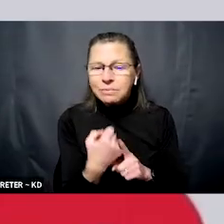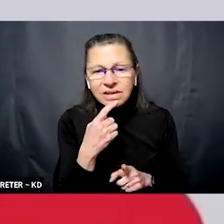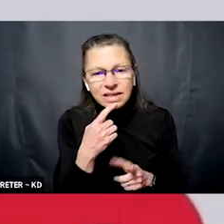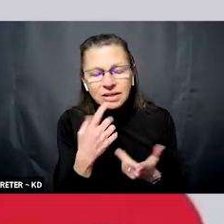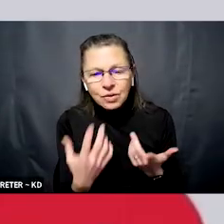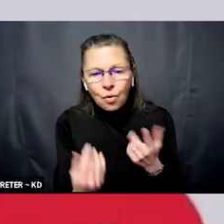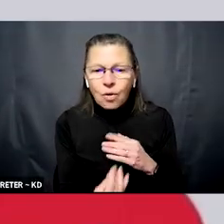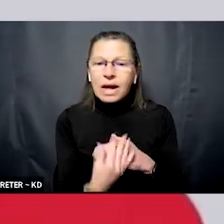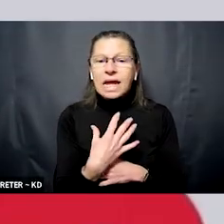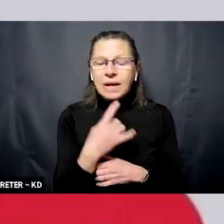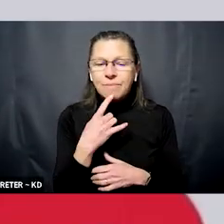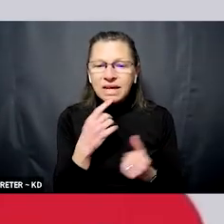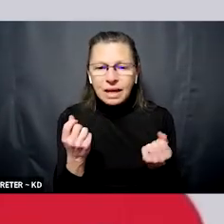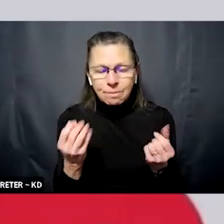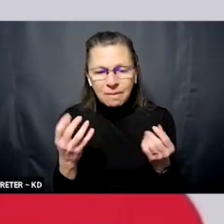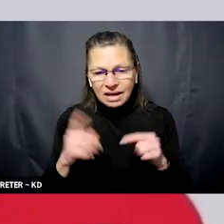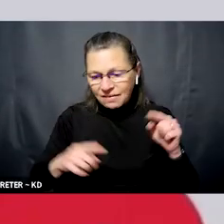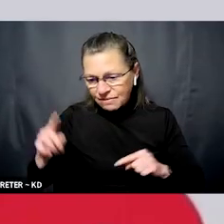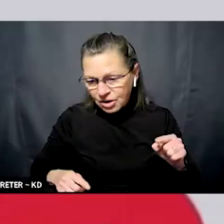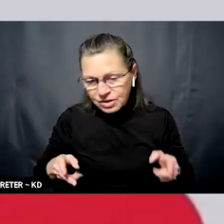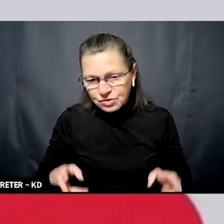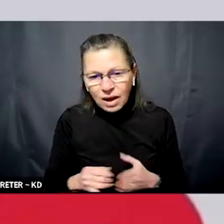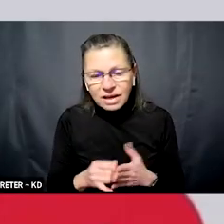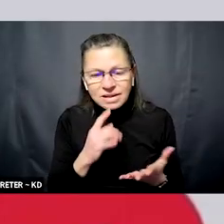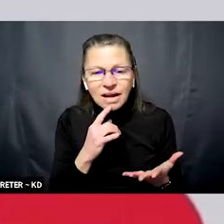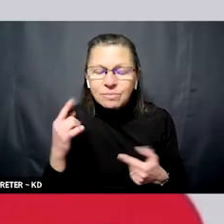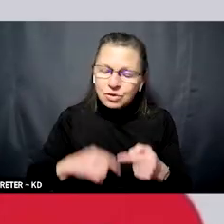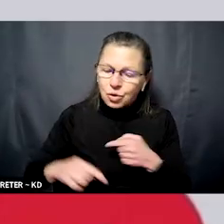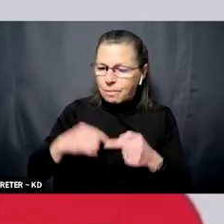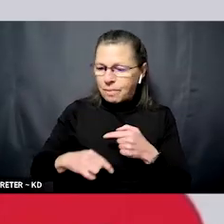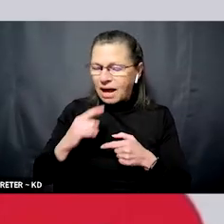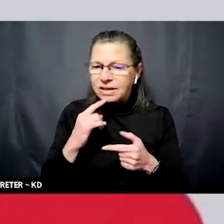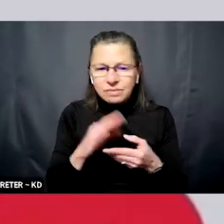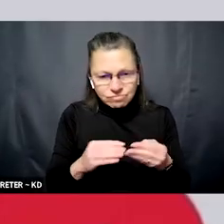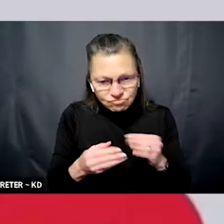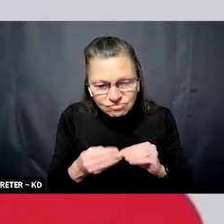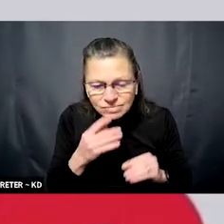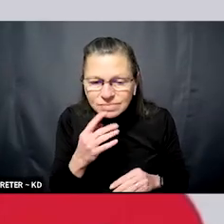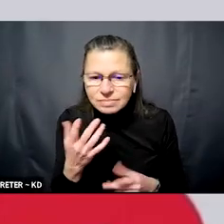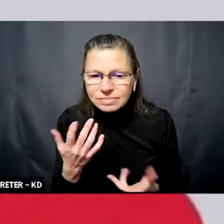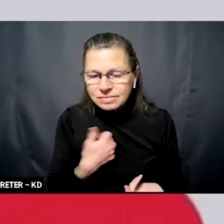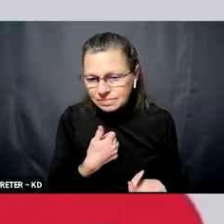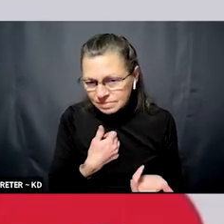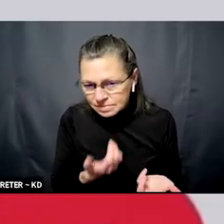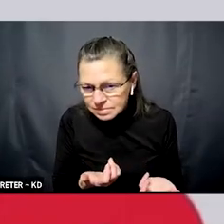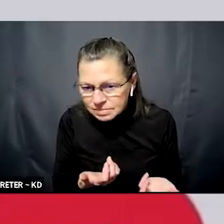go back to my story a little bit more about when I started this study. The study, I was employed,